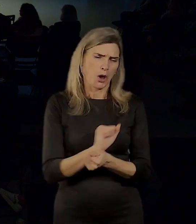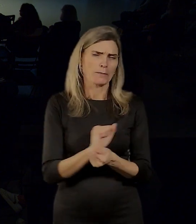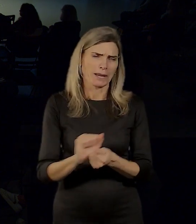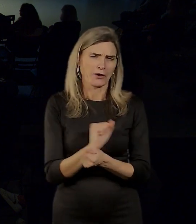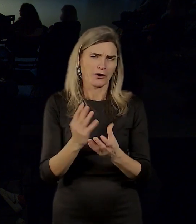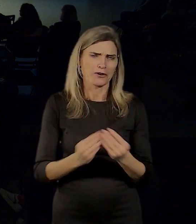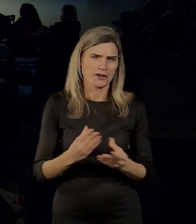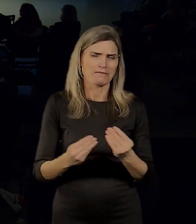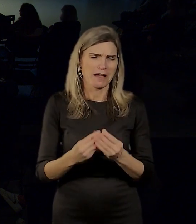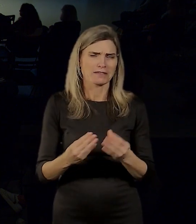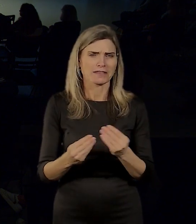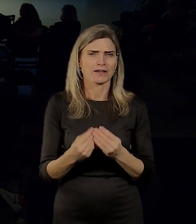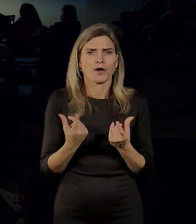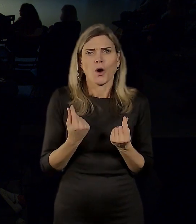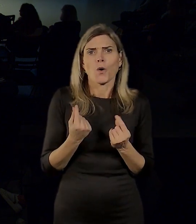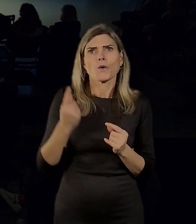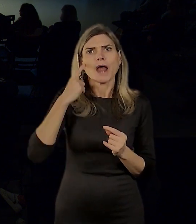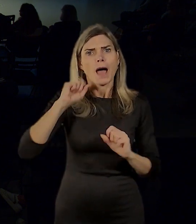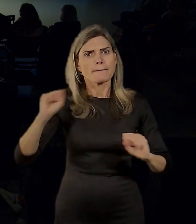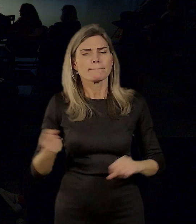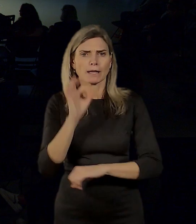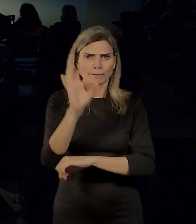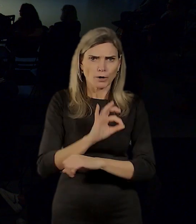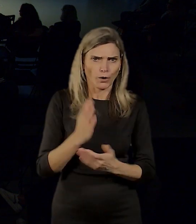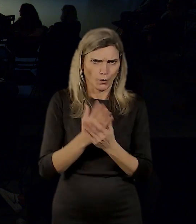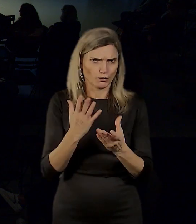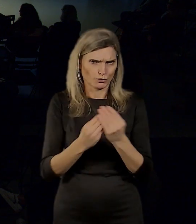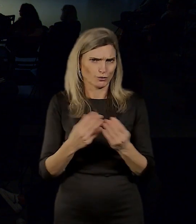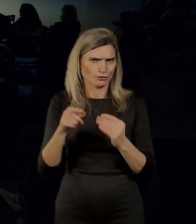Our approach that we chose was relatively holistic in the planning